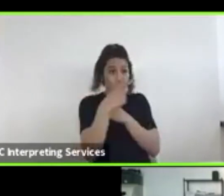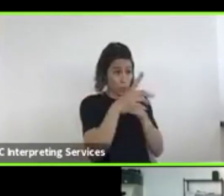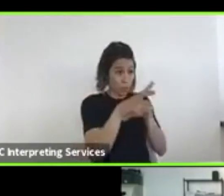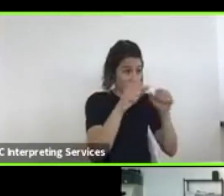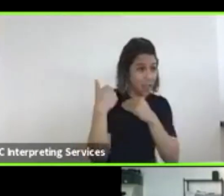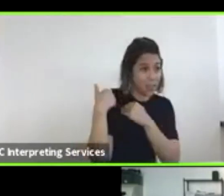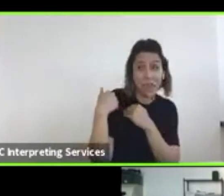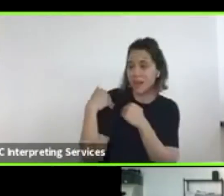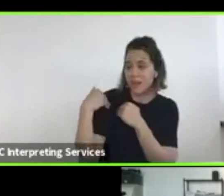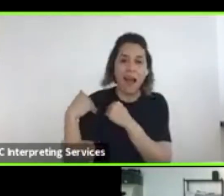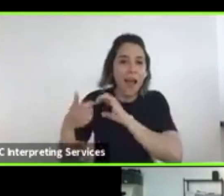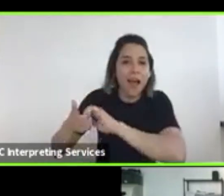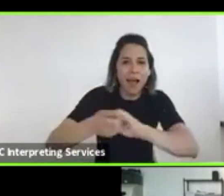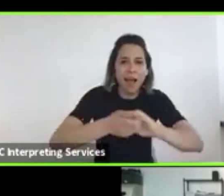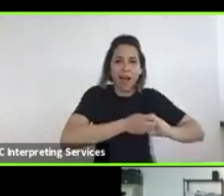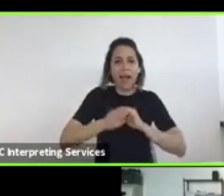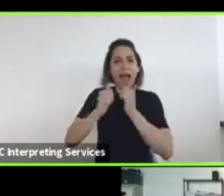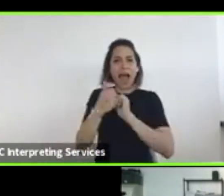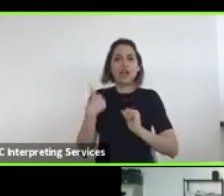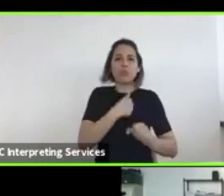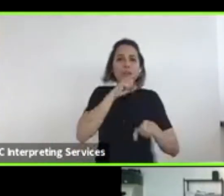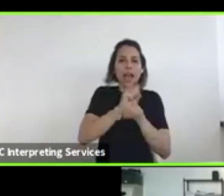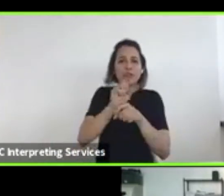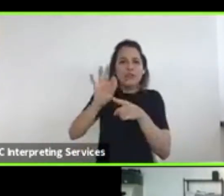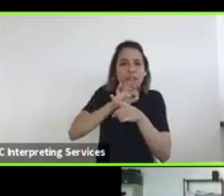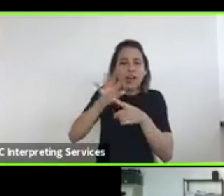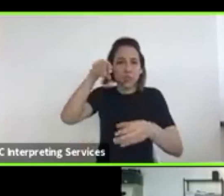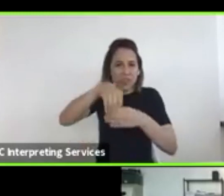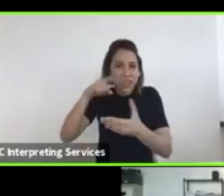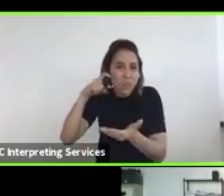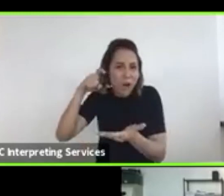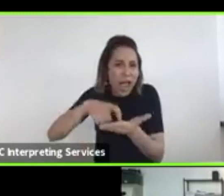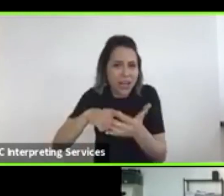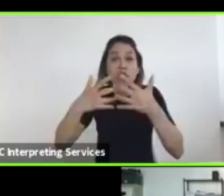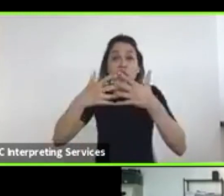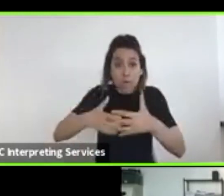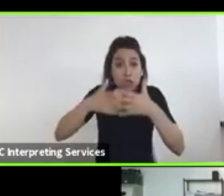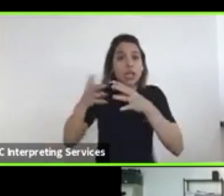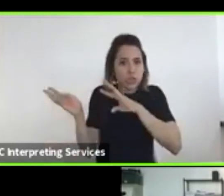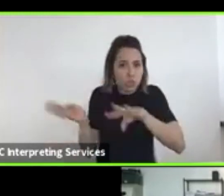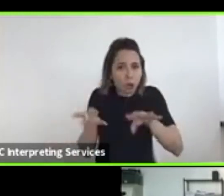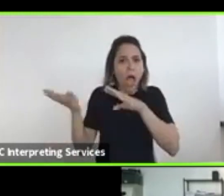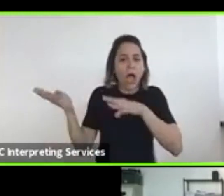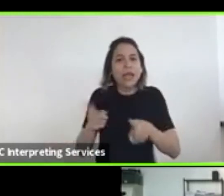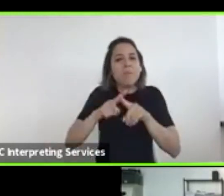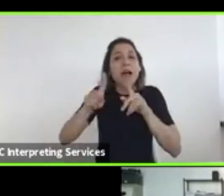WITHIN.... A RECOGNITION, THAT -- AGAIN, THE MACHINE IS RUNNING, BUT ALSO THAT THE PEOPLE IN IT,